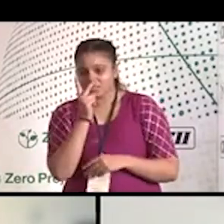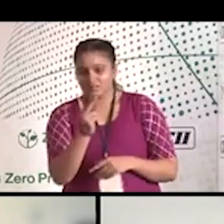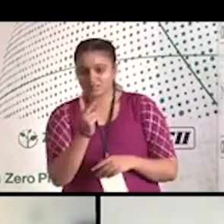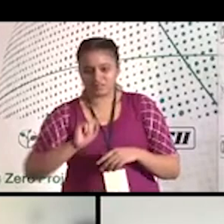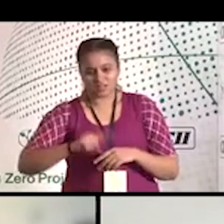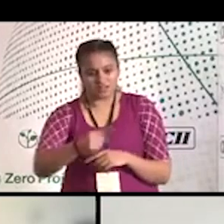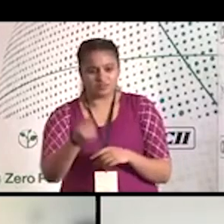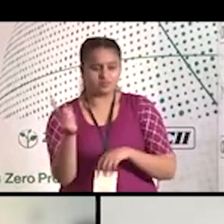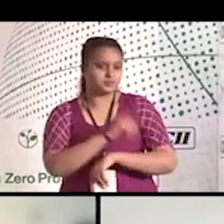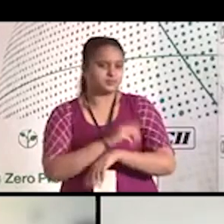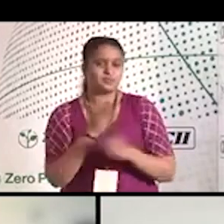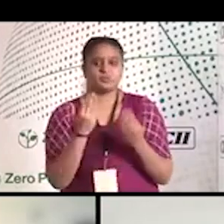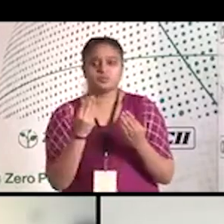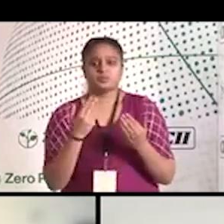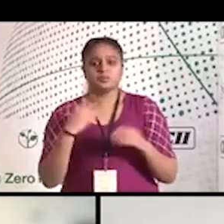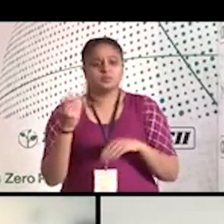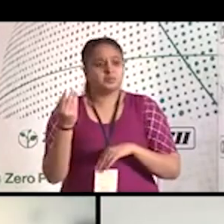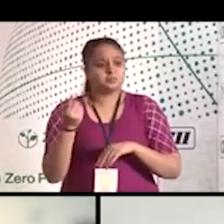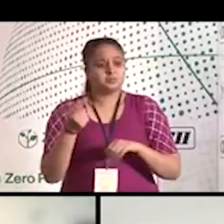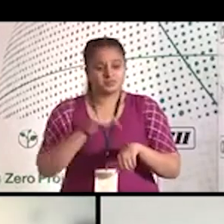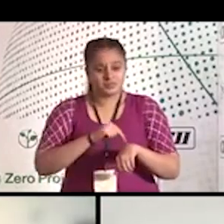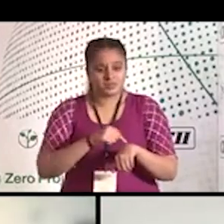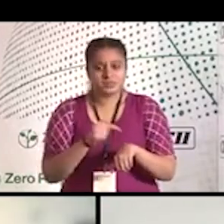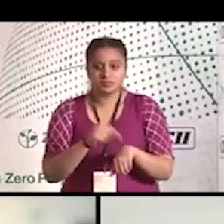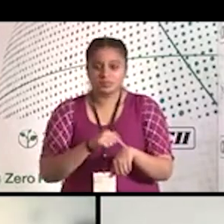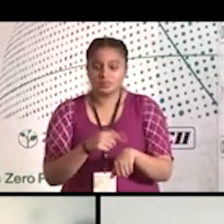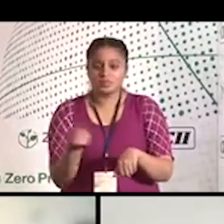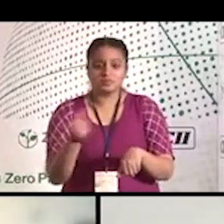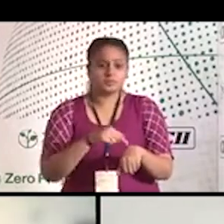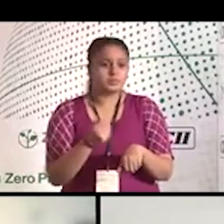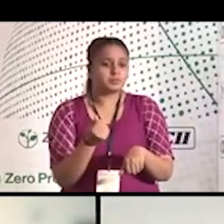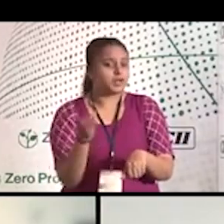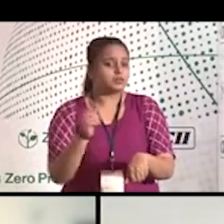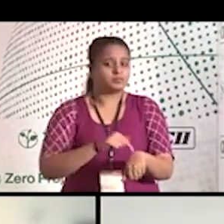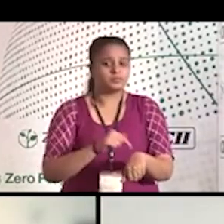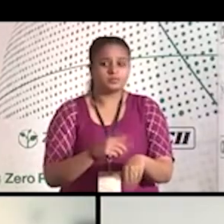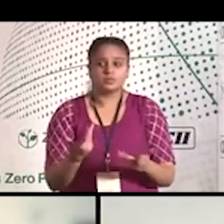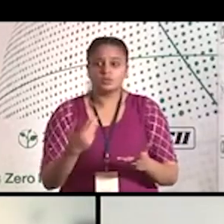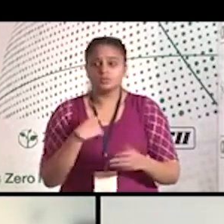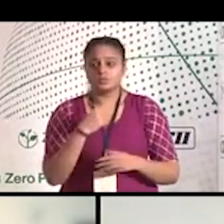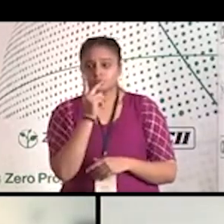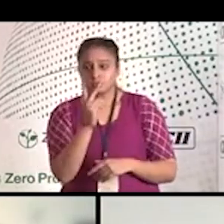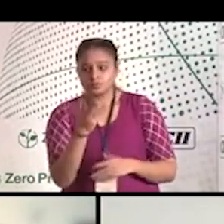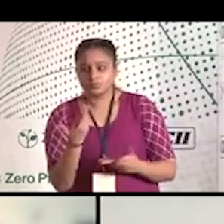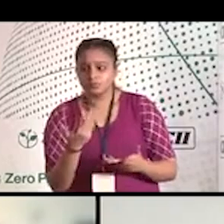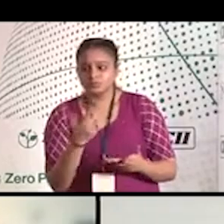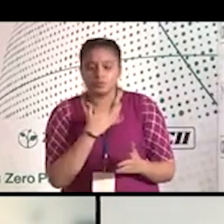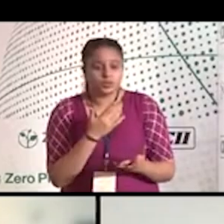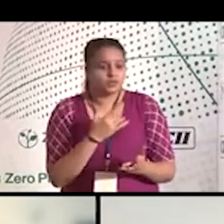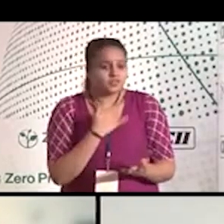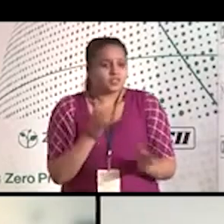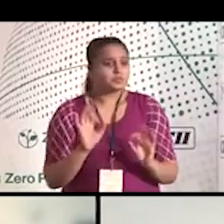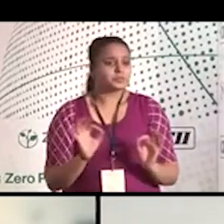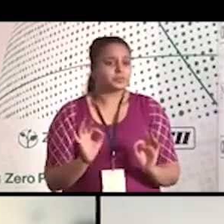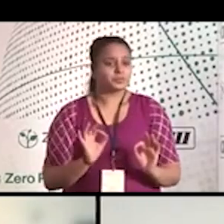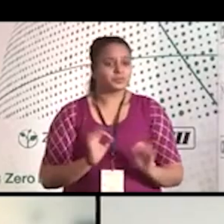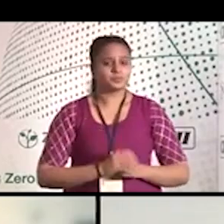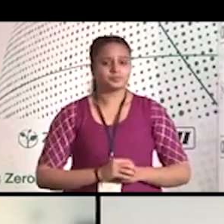many times these employers inadvertently exclude people with disabilities. They don't even realize it. Their processes,